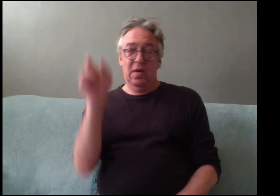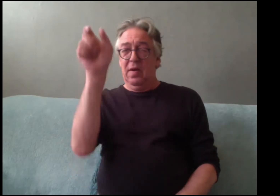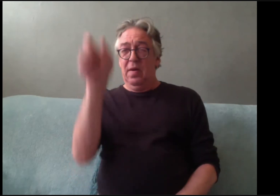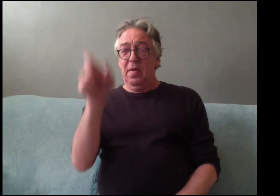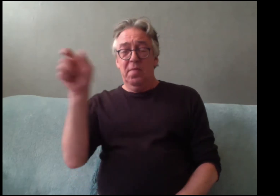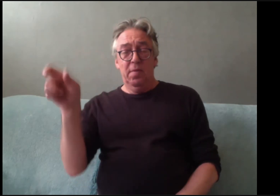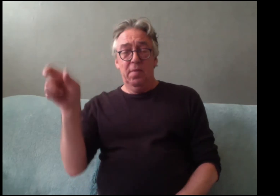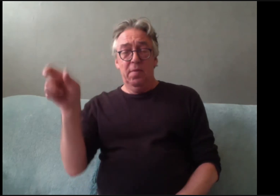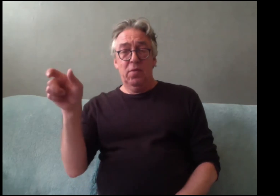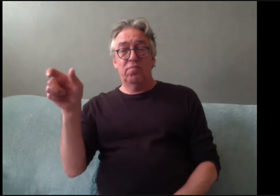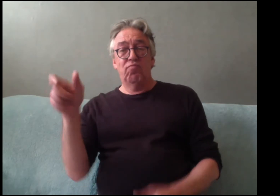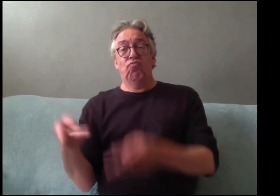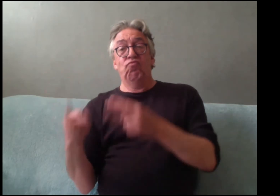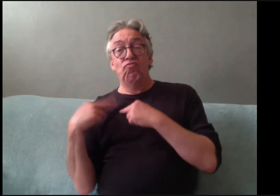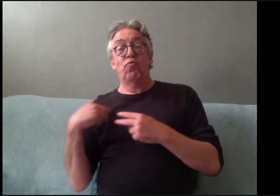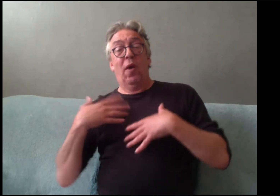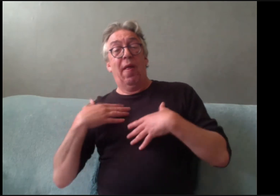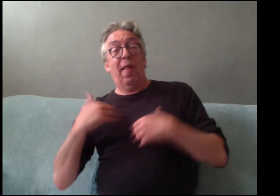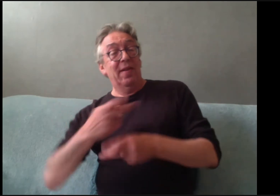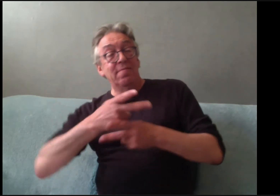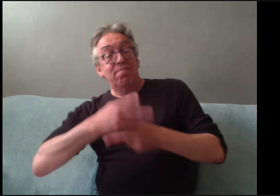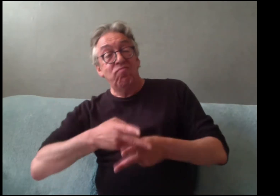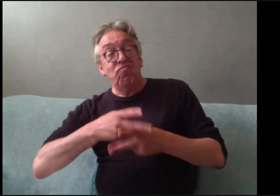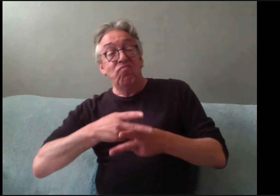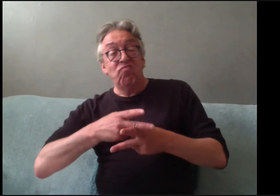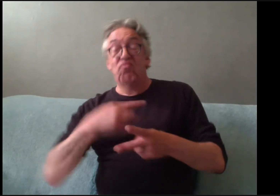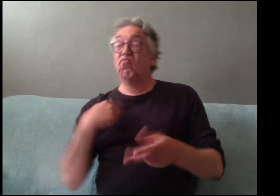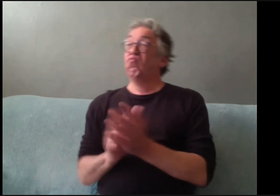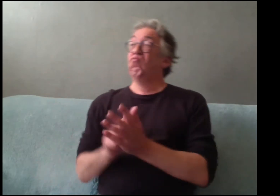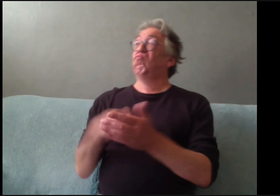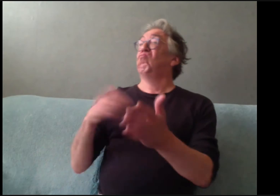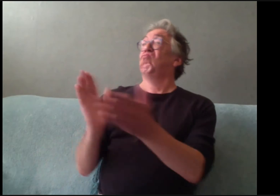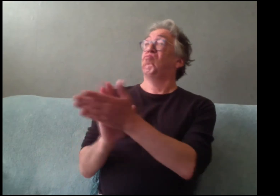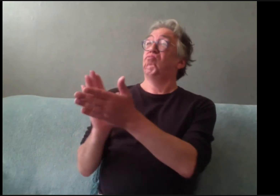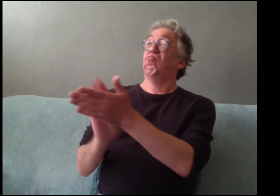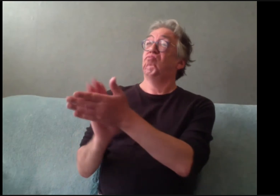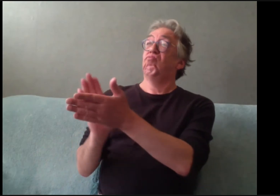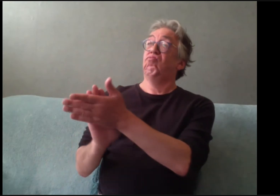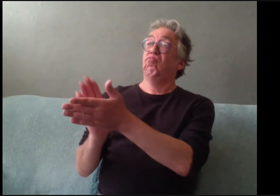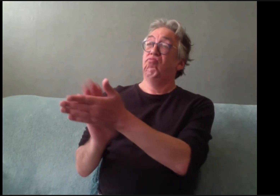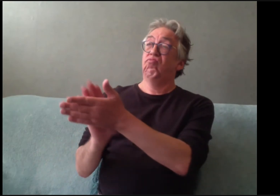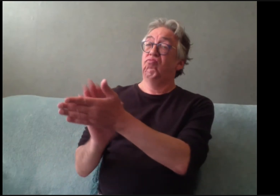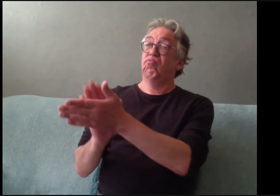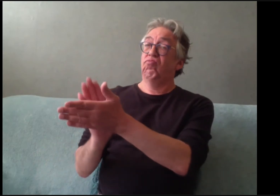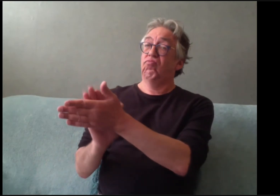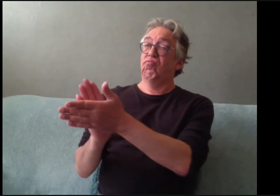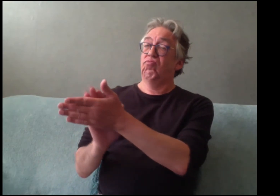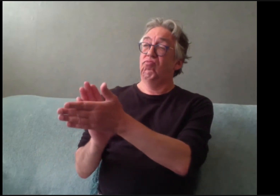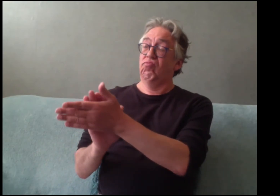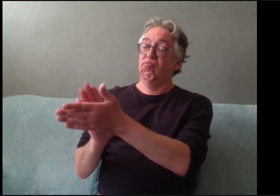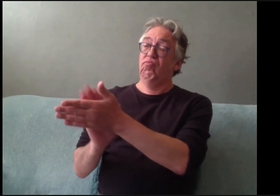we're applauding people taking care of people with disabilities too.